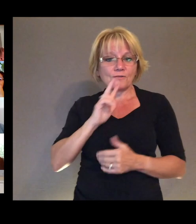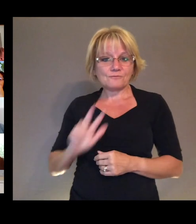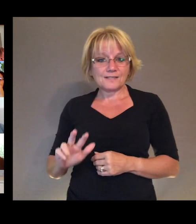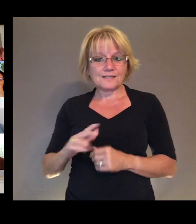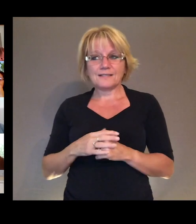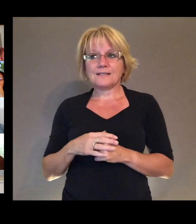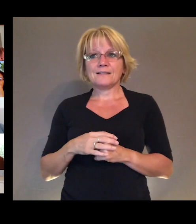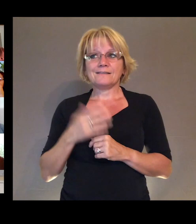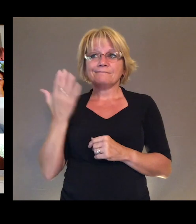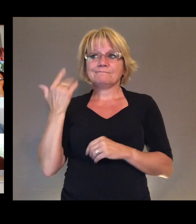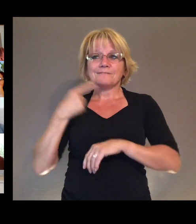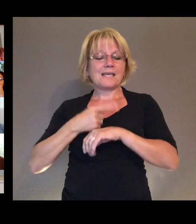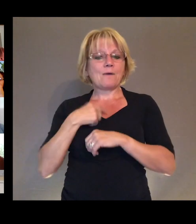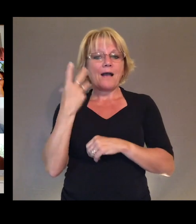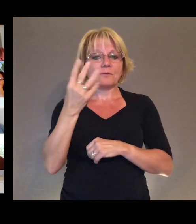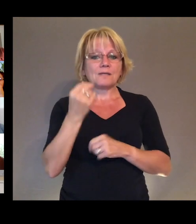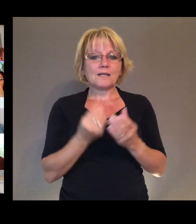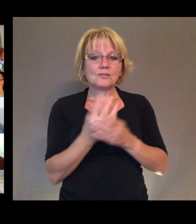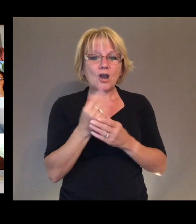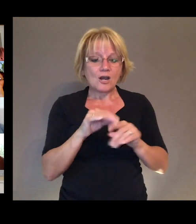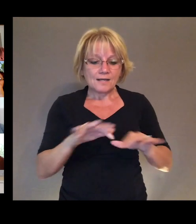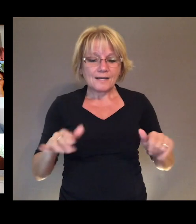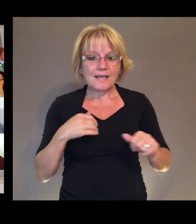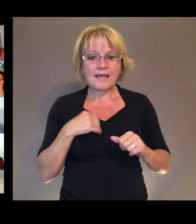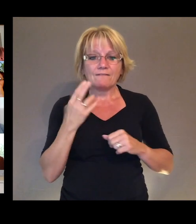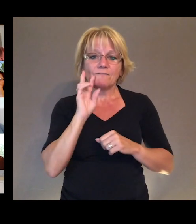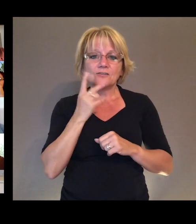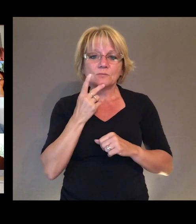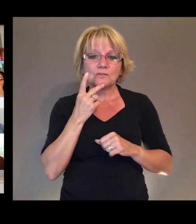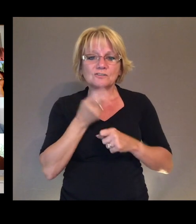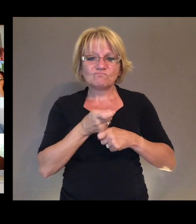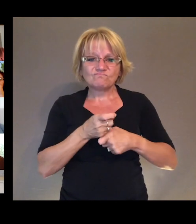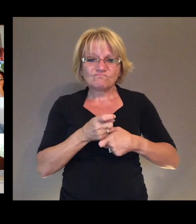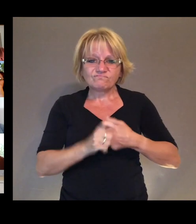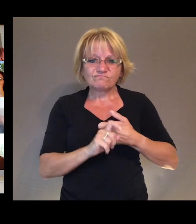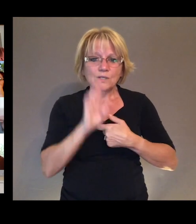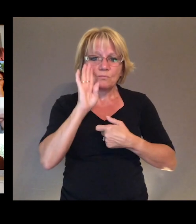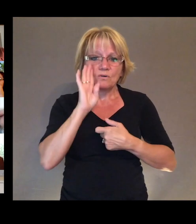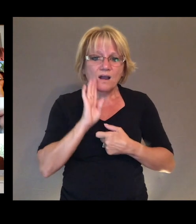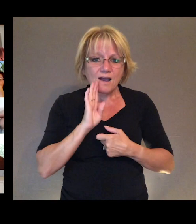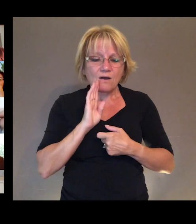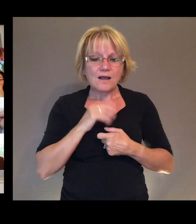and there was a zucchini that was starting to rot and it was brown. And I caught myself starting to say, "Oh, it's brown and Yucca",